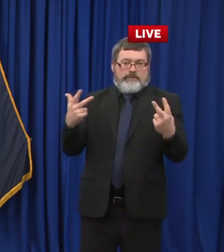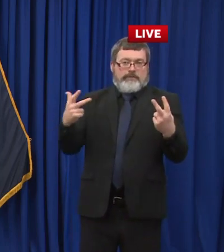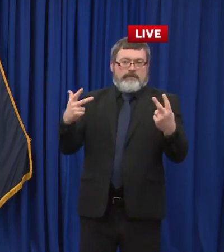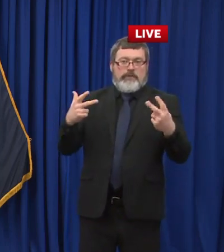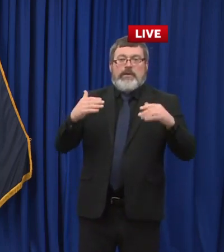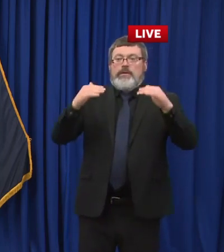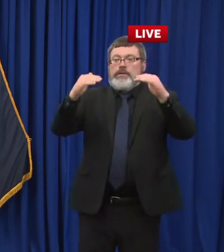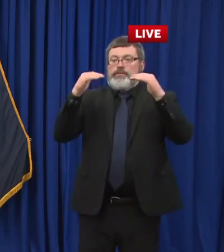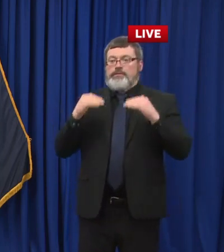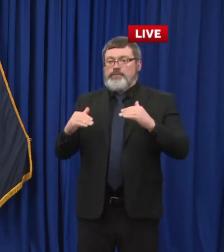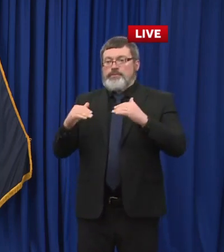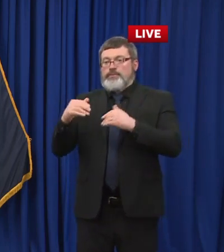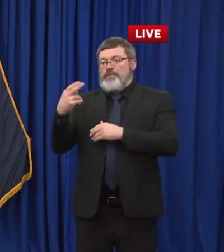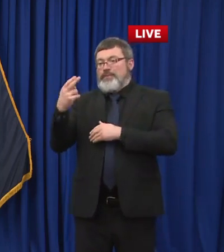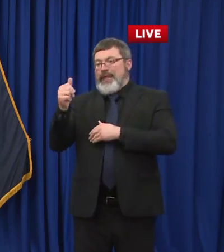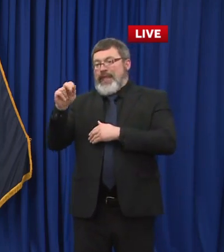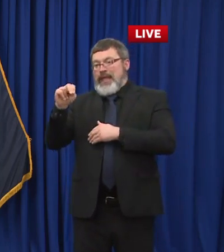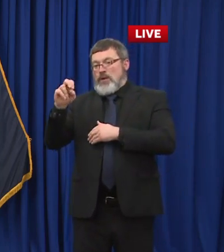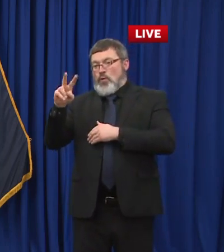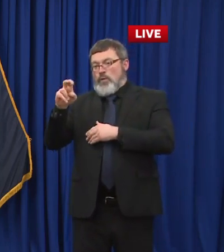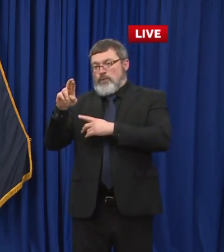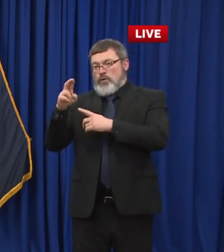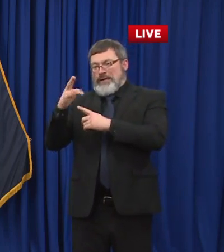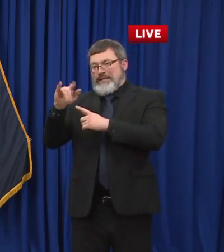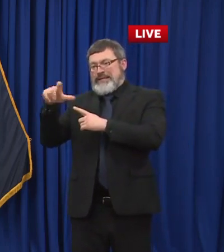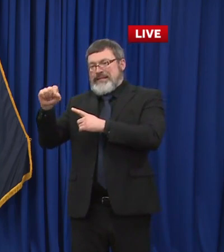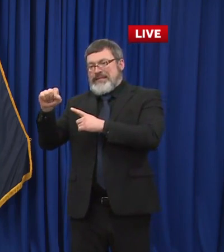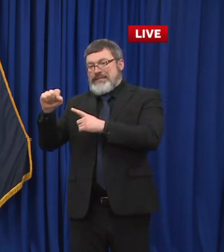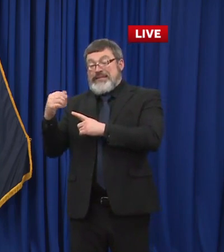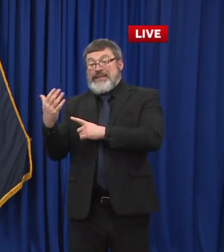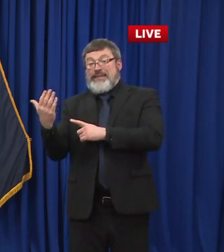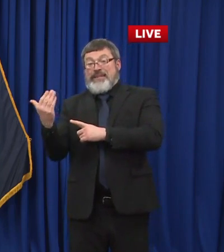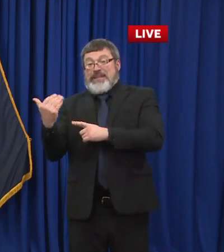HAS THREE RESIDENTS AND TWO STAFF.